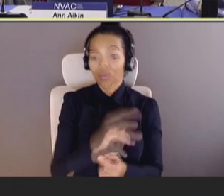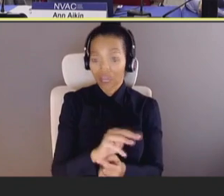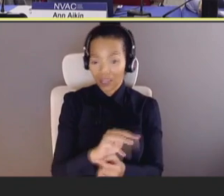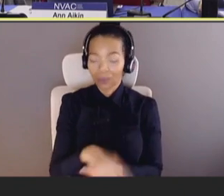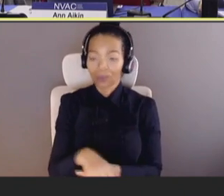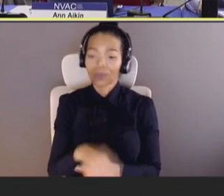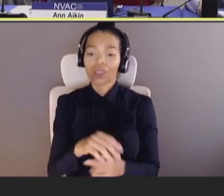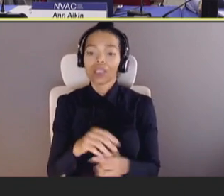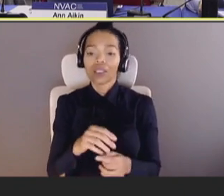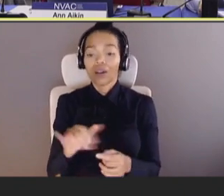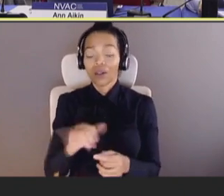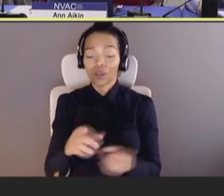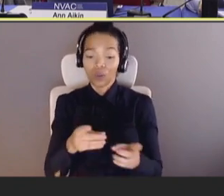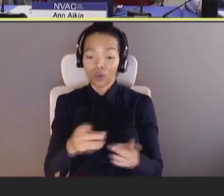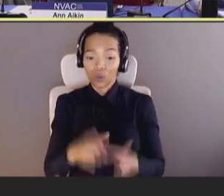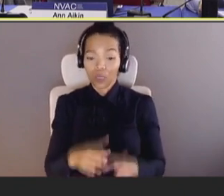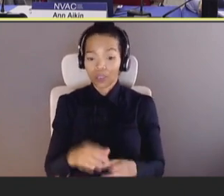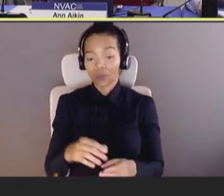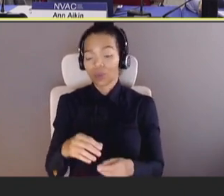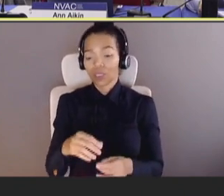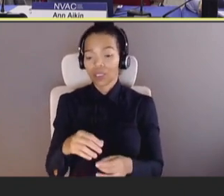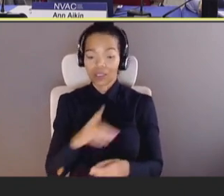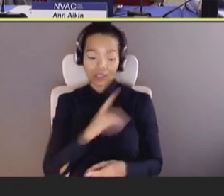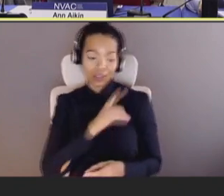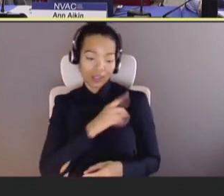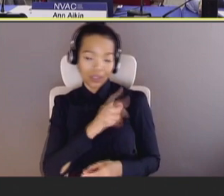provide consistent and thoughtful leadership to the National Vaccine